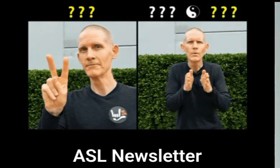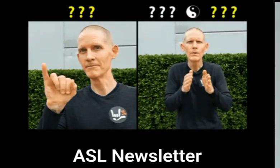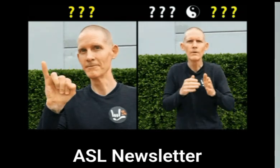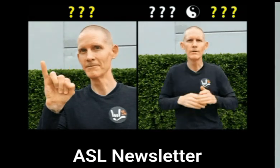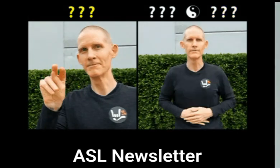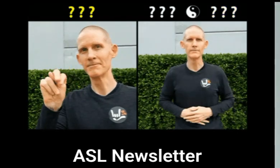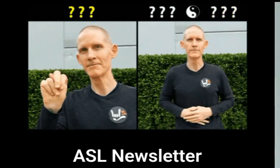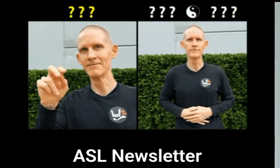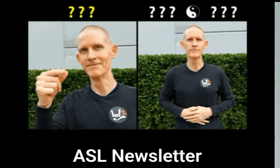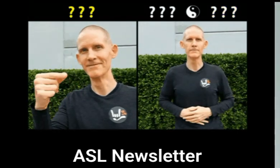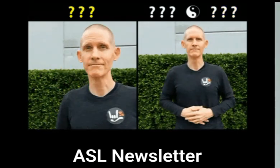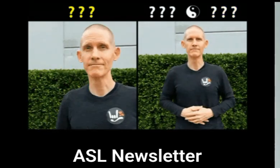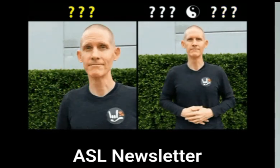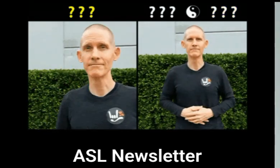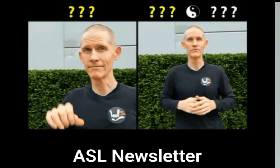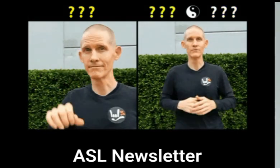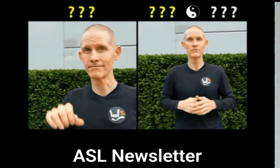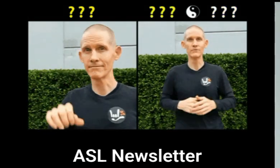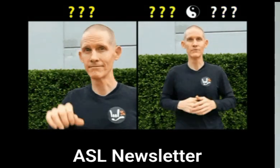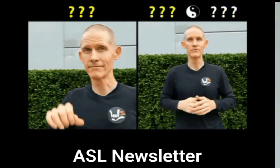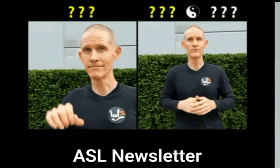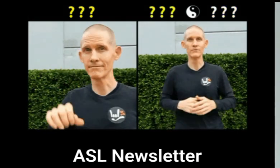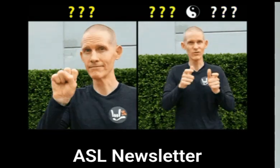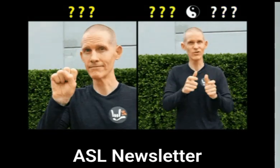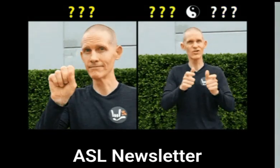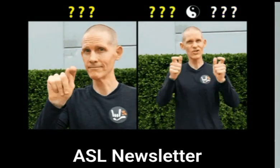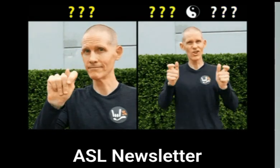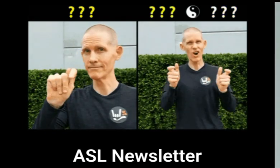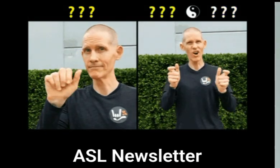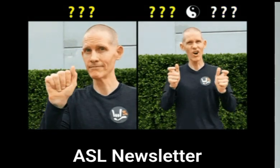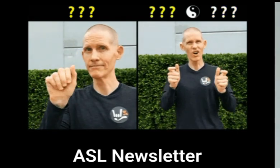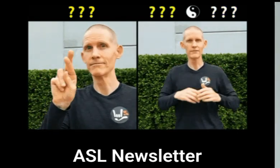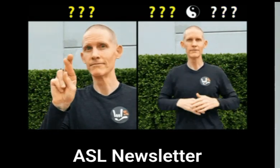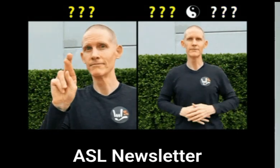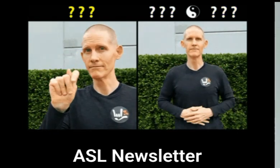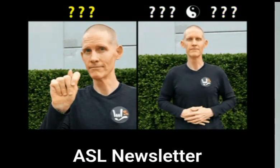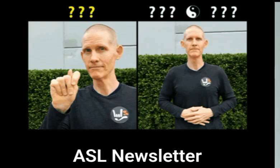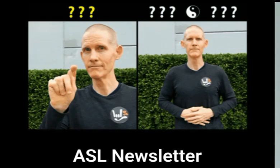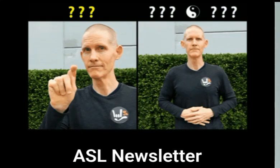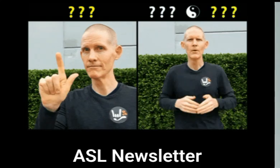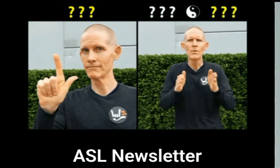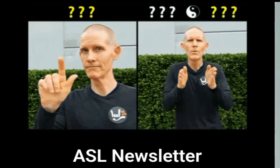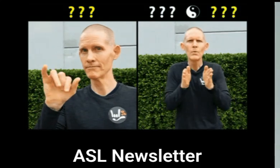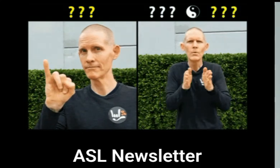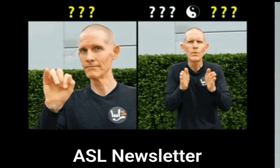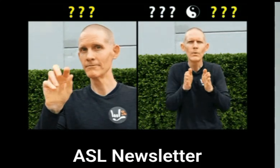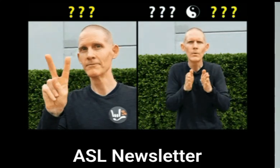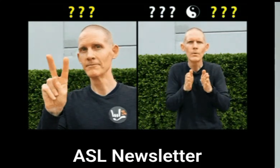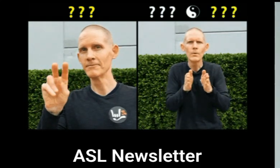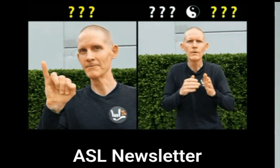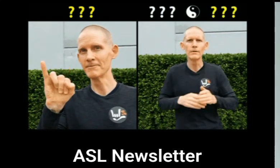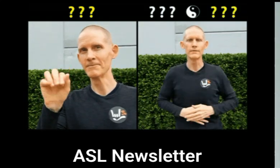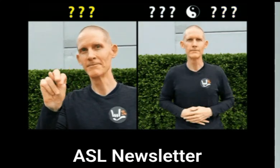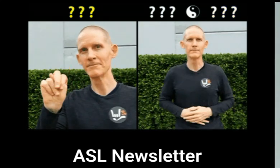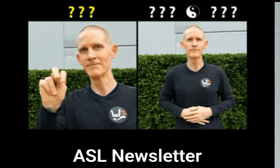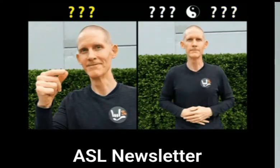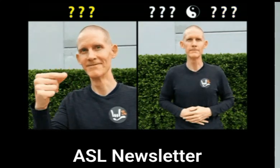well, hello there in this video, we're going to explore our ASL newsletter for beginners, ah-ha